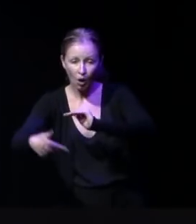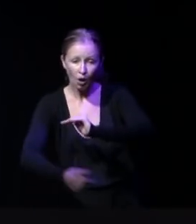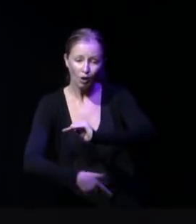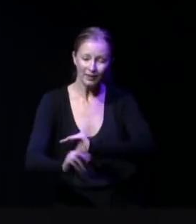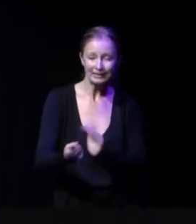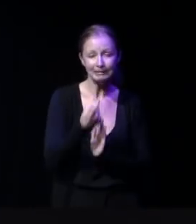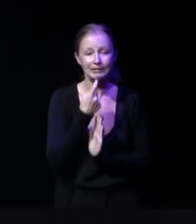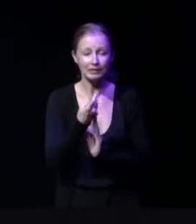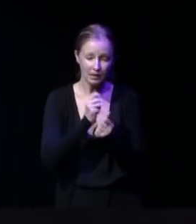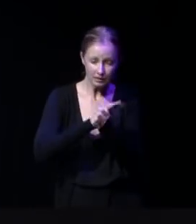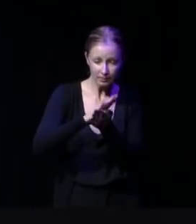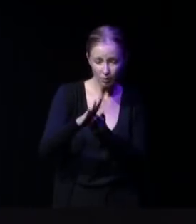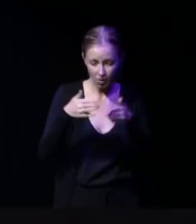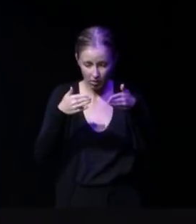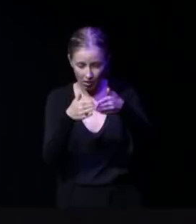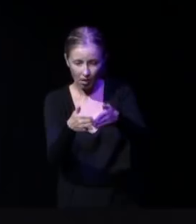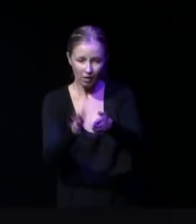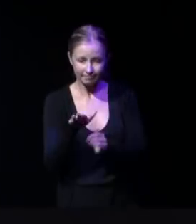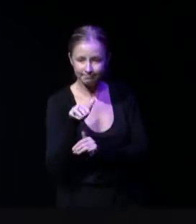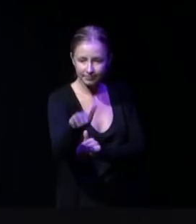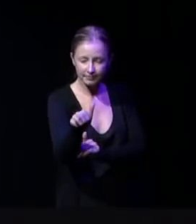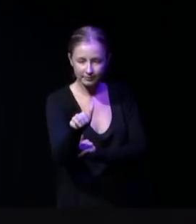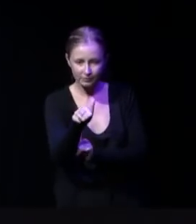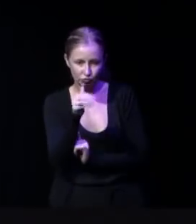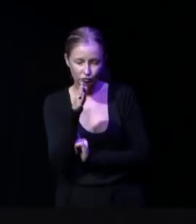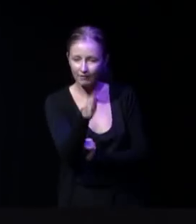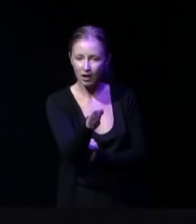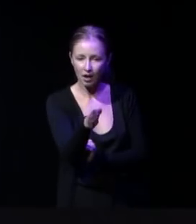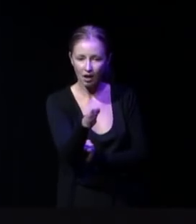meticulously angled for efficiency. Its various towers and radars